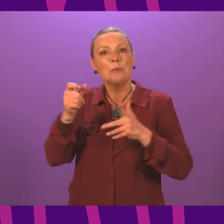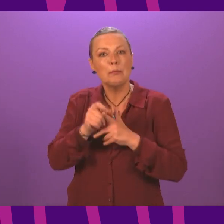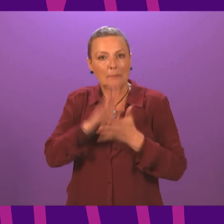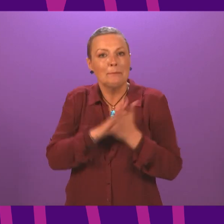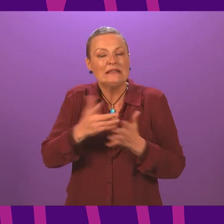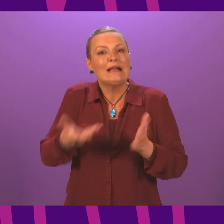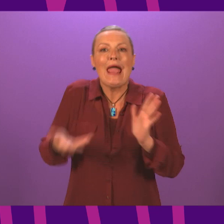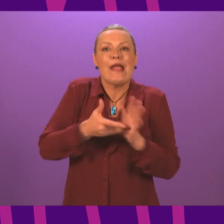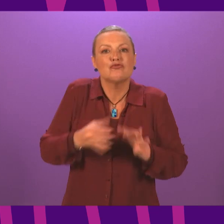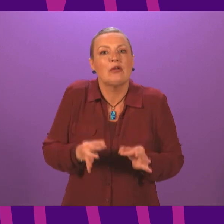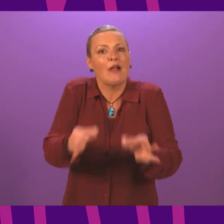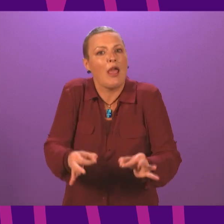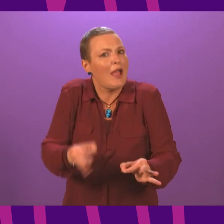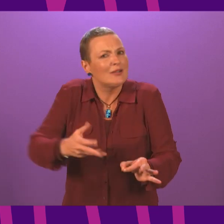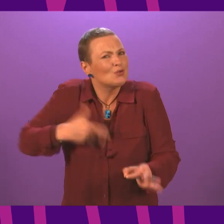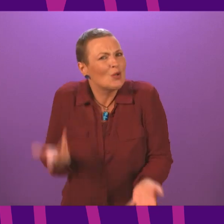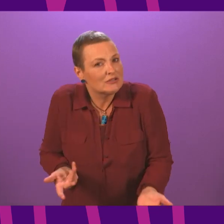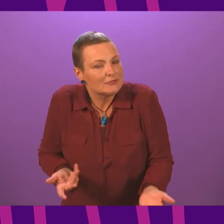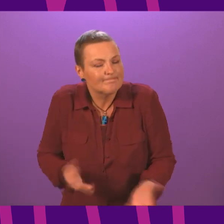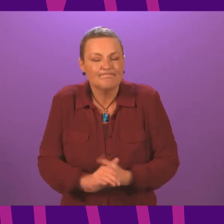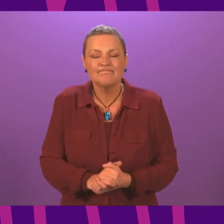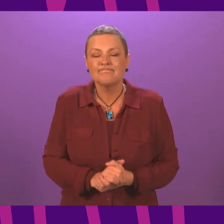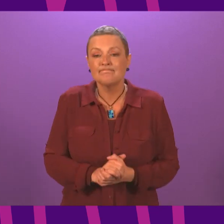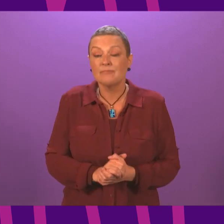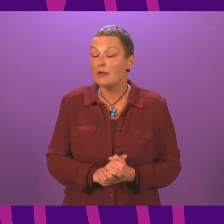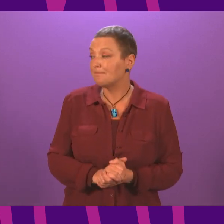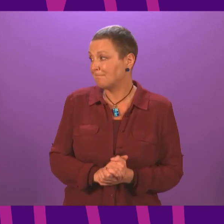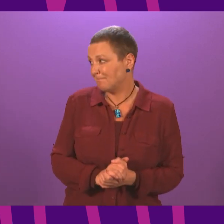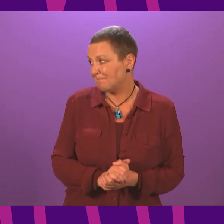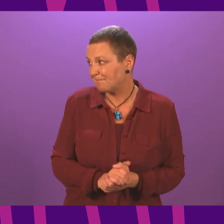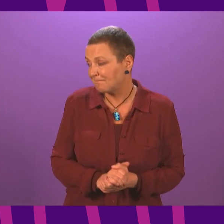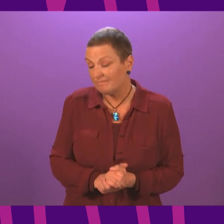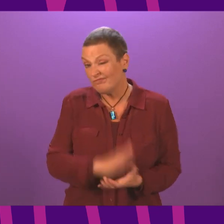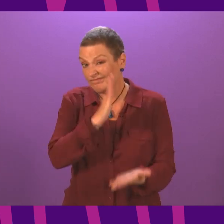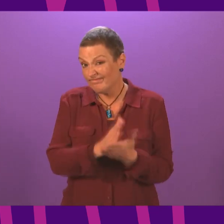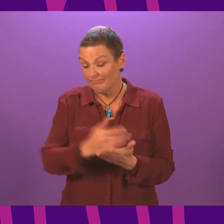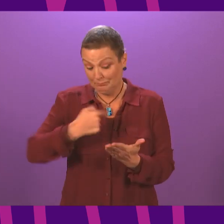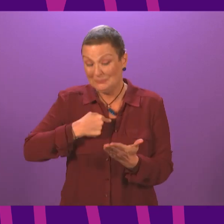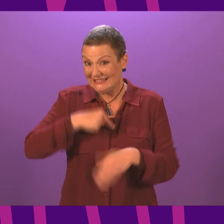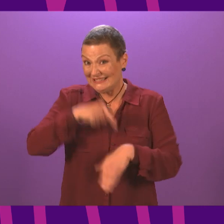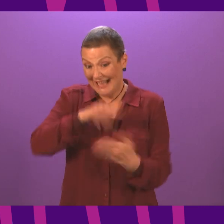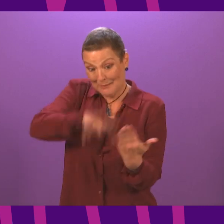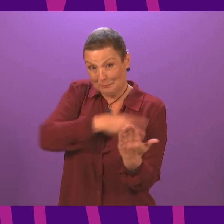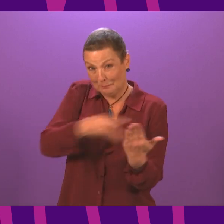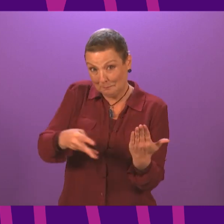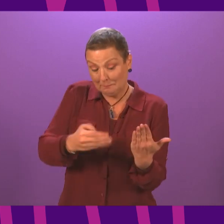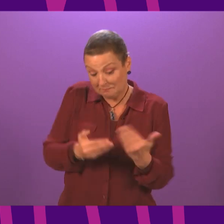Shirley-Anne Somerville: The timescales that I have set out today have been subject to much discussion and deliberation not just within the Scottish